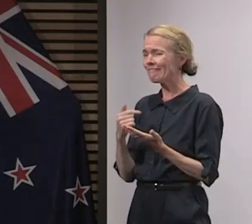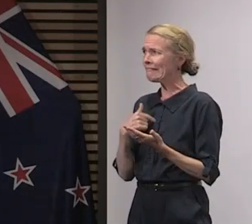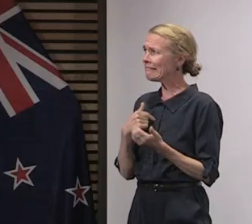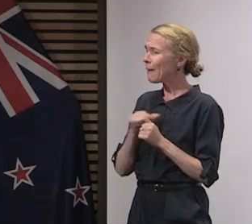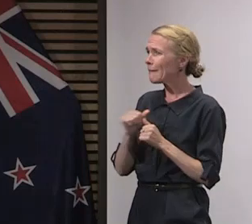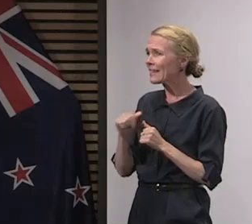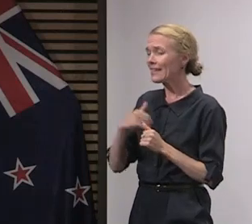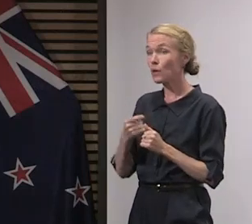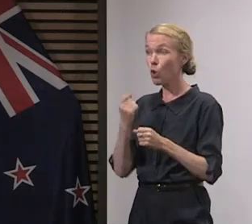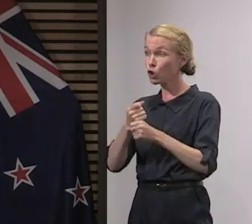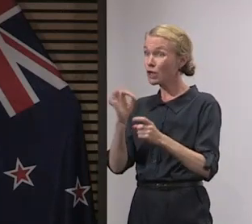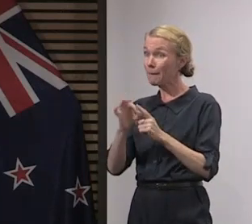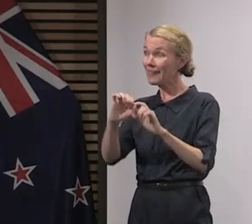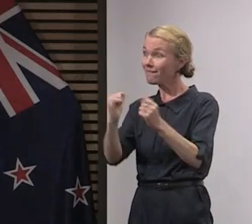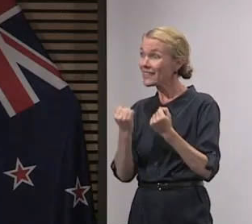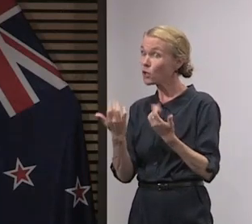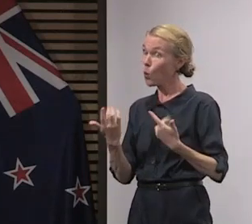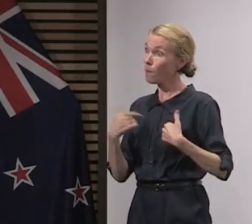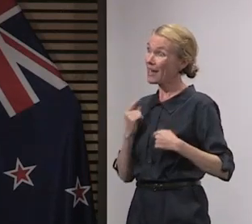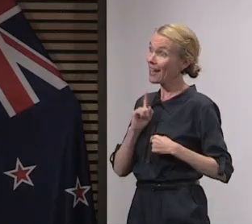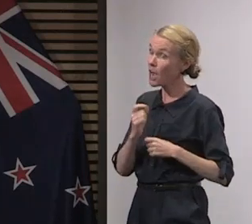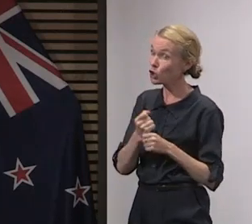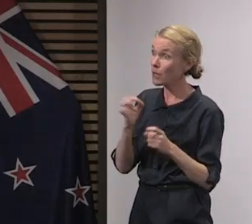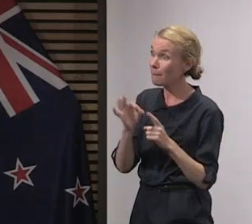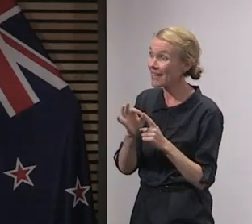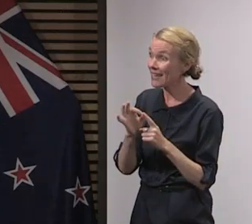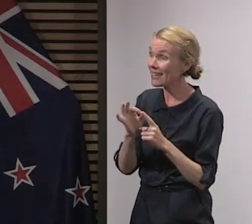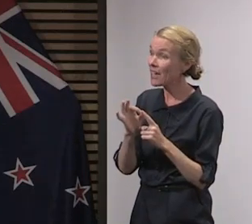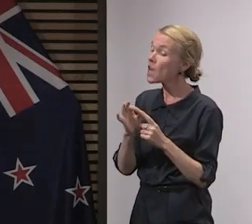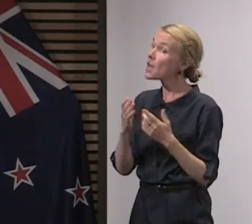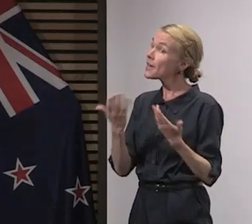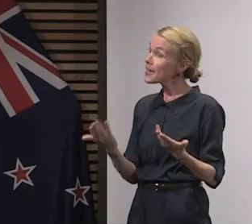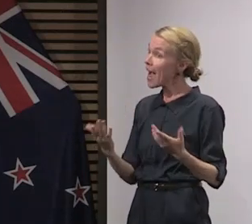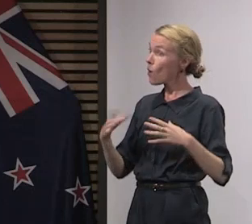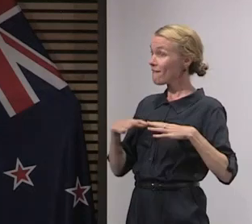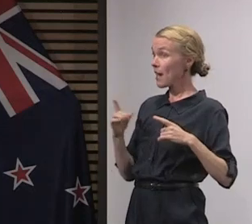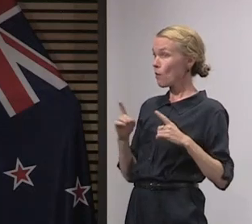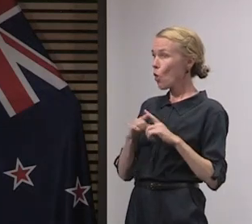ambulance. If you feel you might need a visit from your